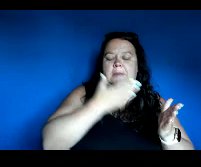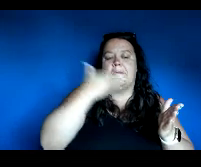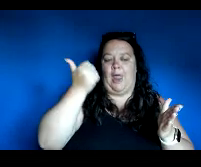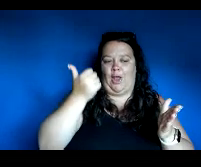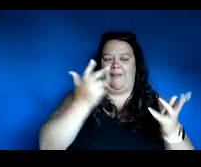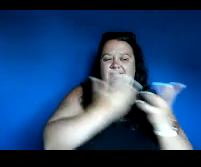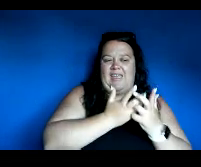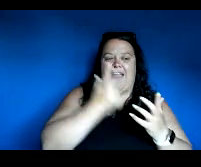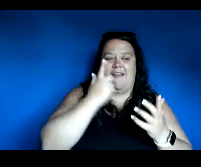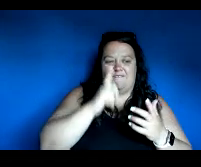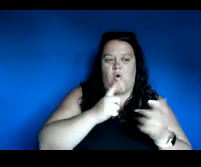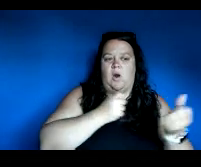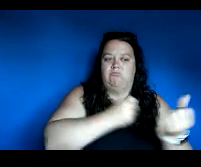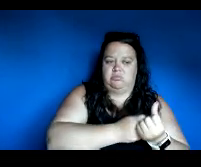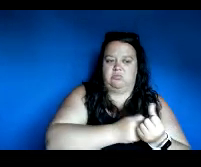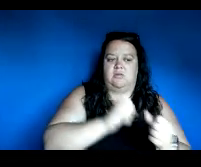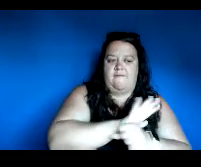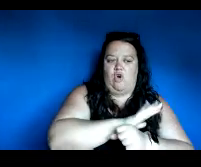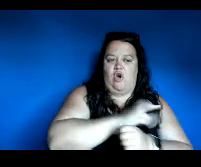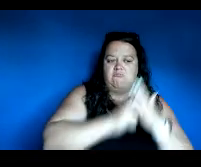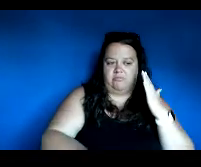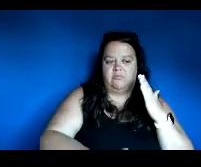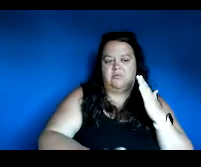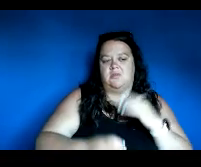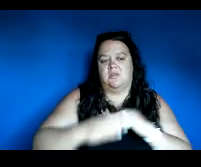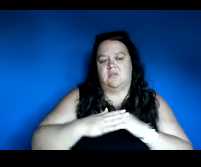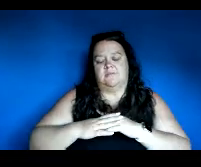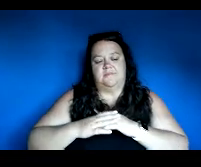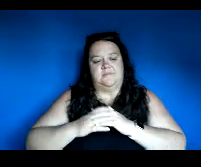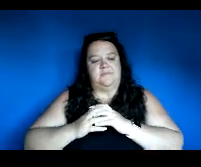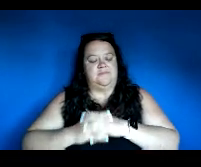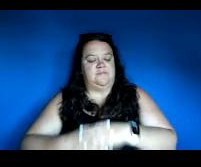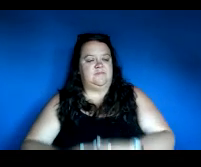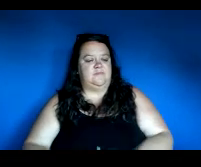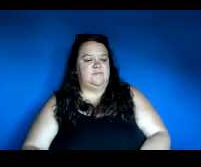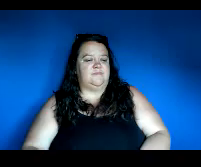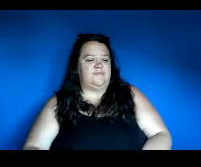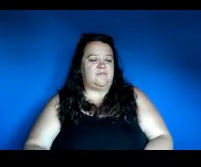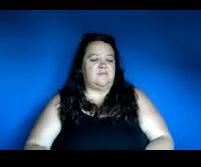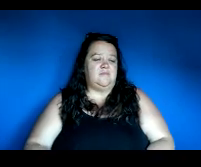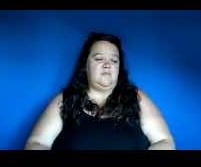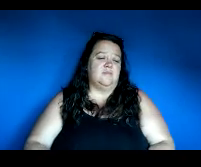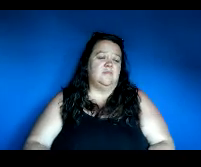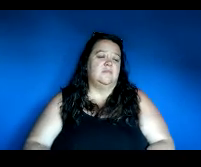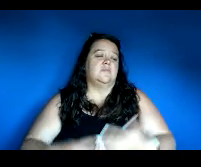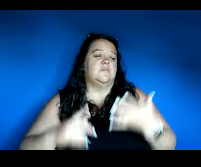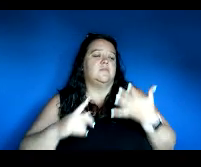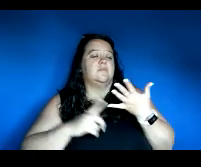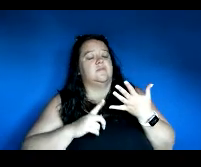when the teacher's not as available maybe as the student needs them to be. And then, you know, another really key thing